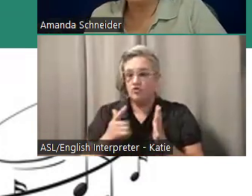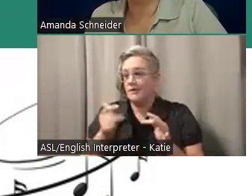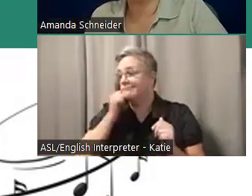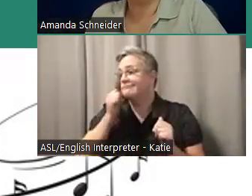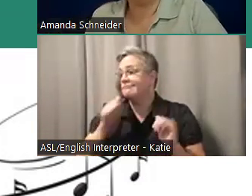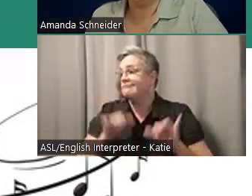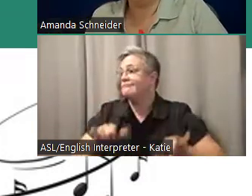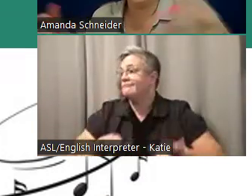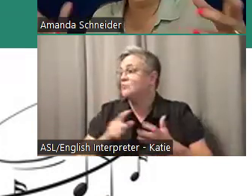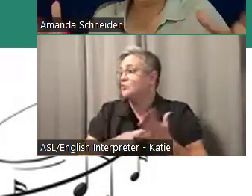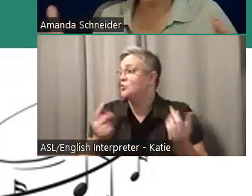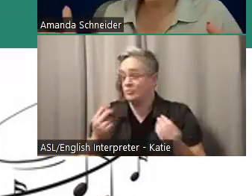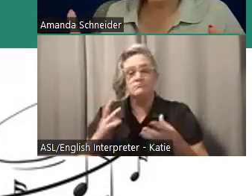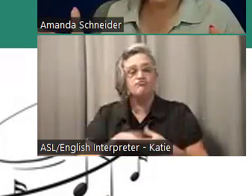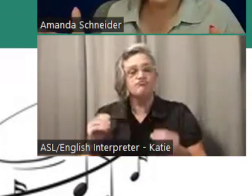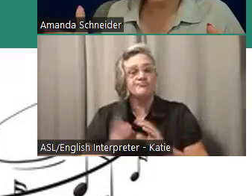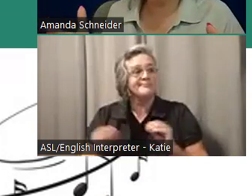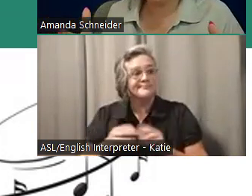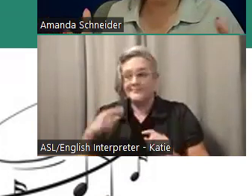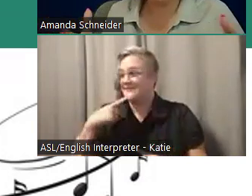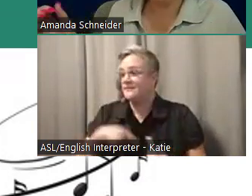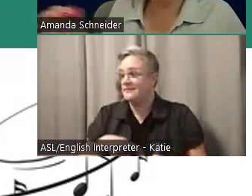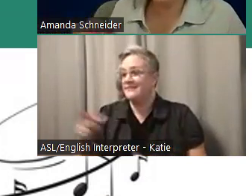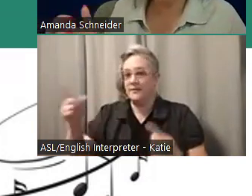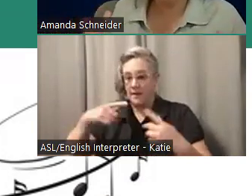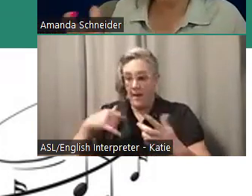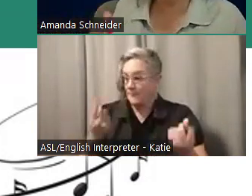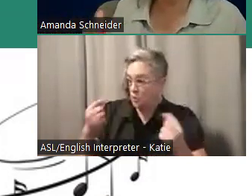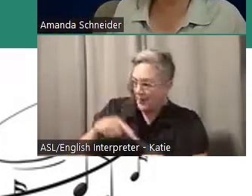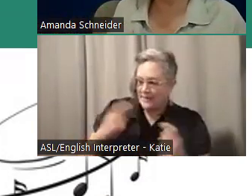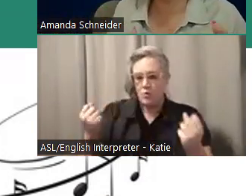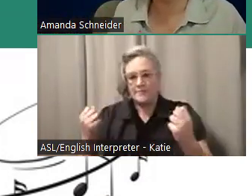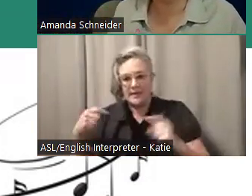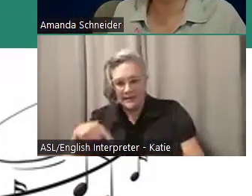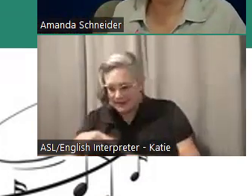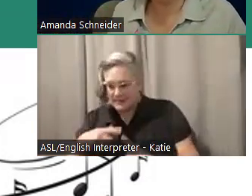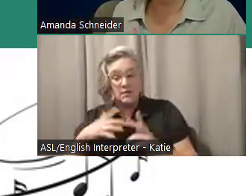Everything you're doing. So, students who are deaf and hard of hearing miss some of that incidental learning.